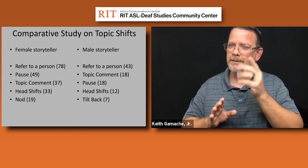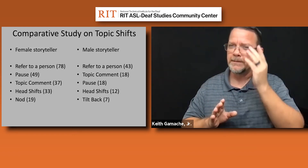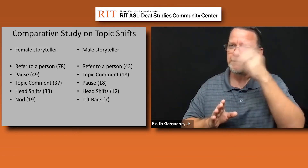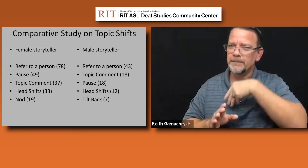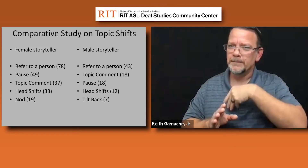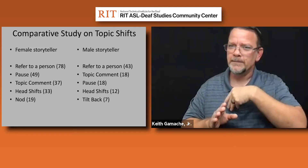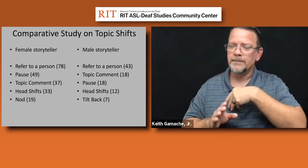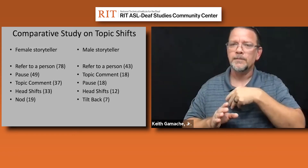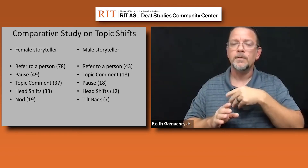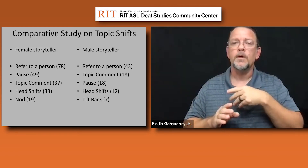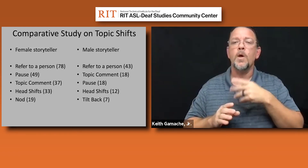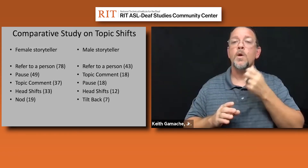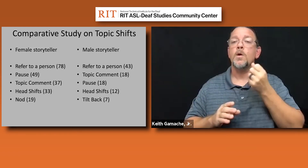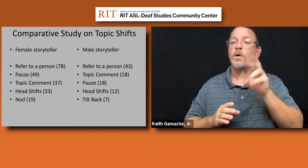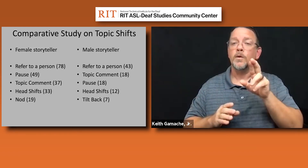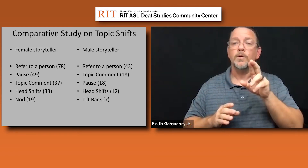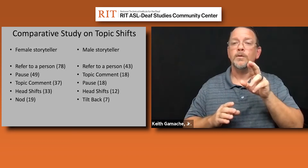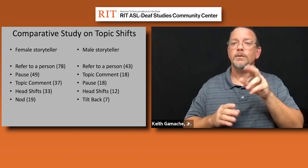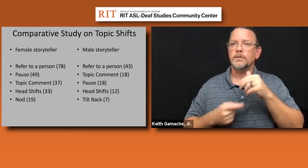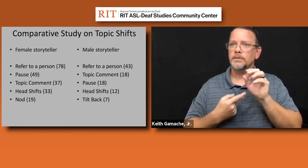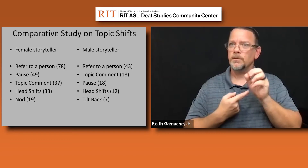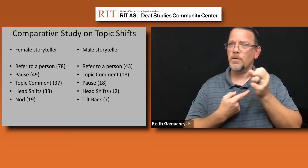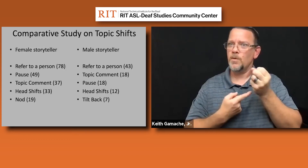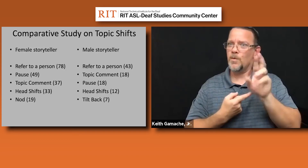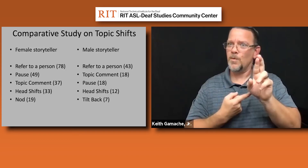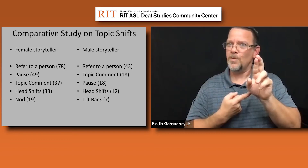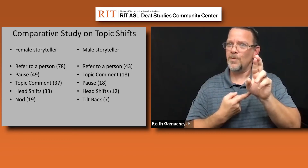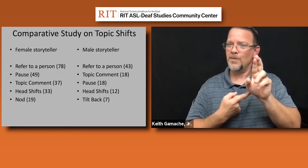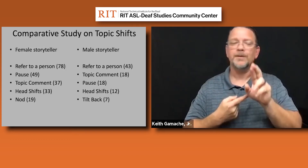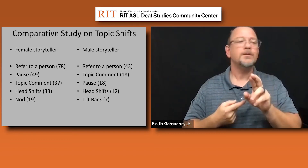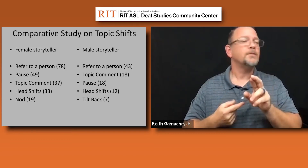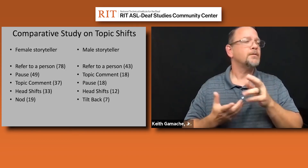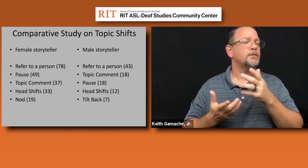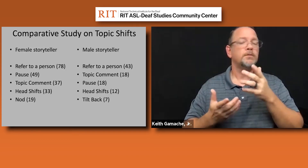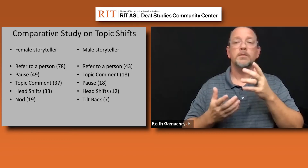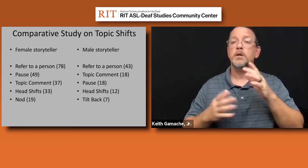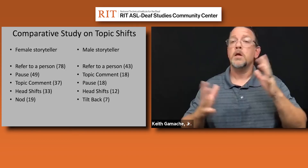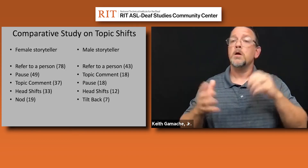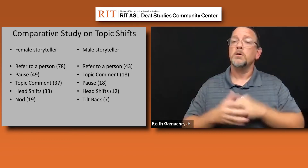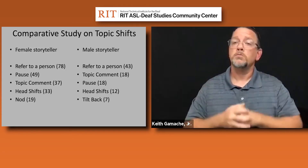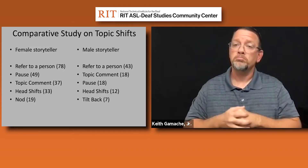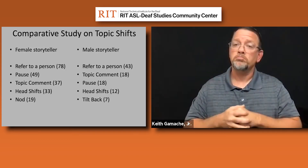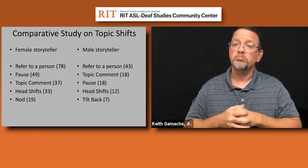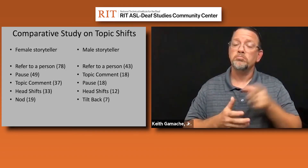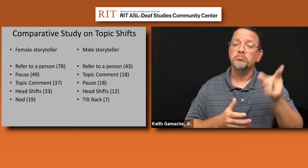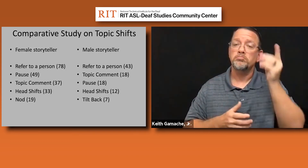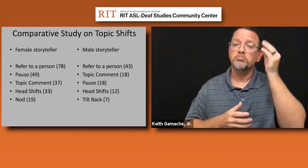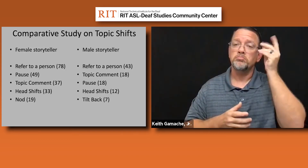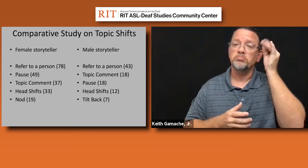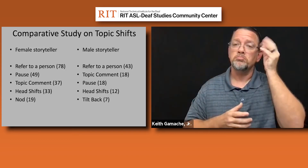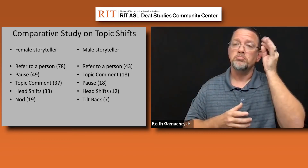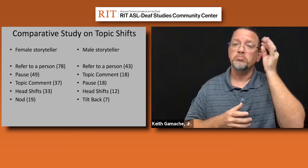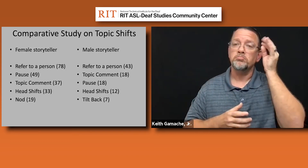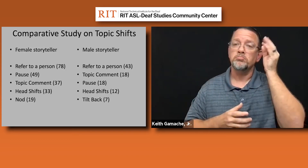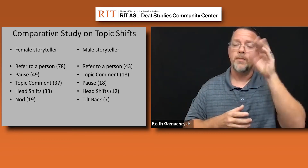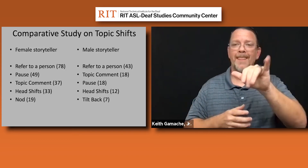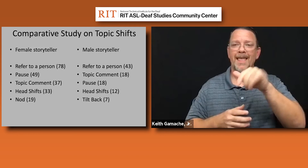a split-second, and it can be missed, but that pause can be so short that you don't even know that it's a shift in topic,